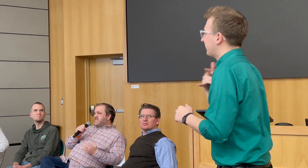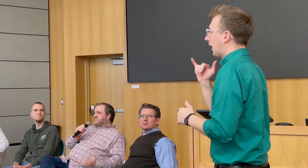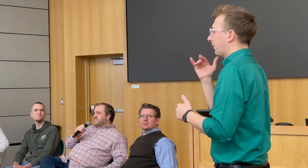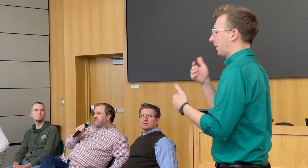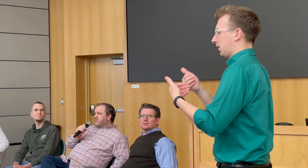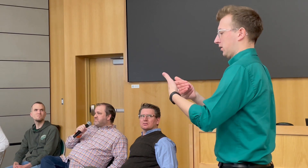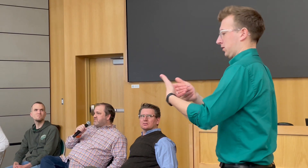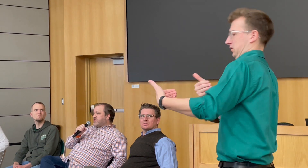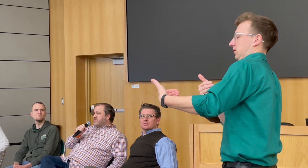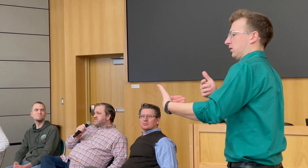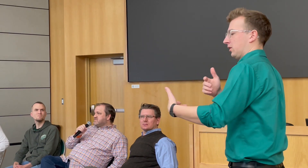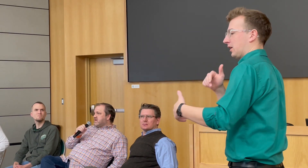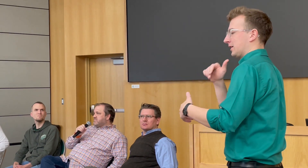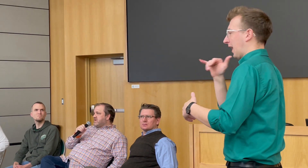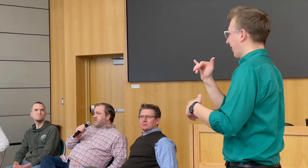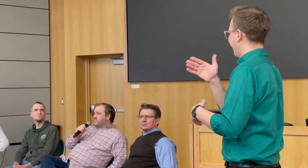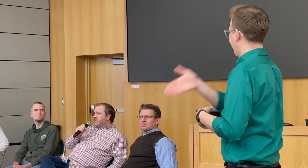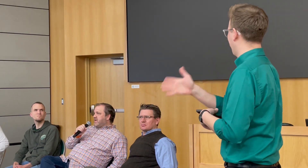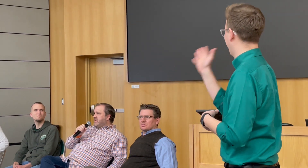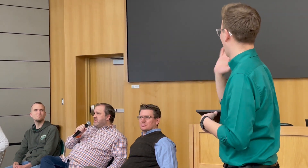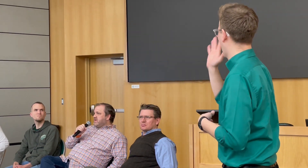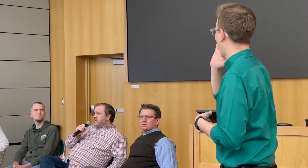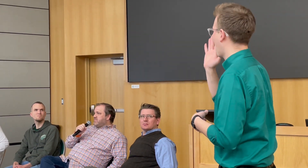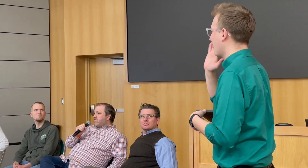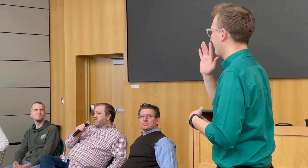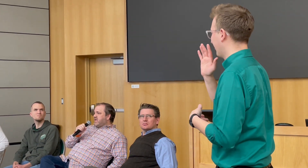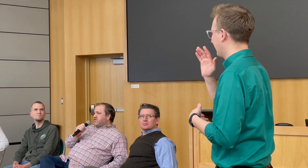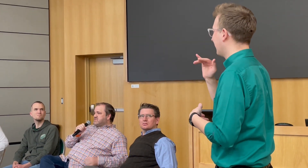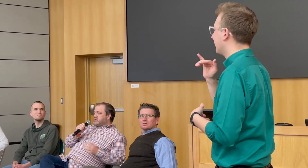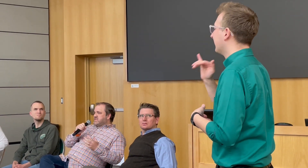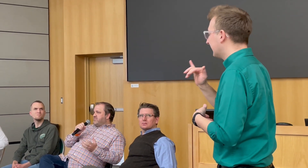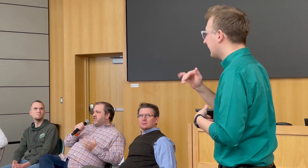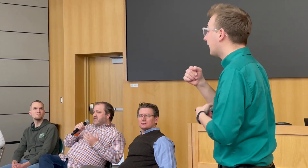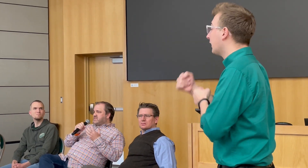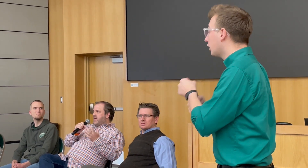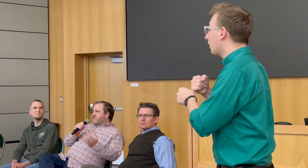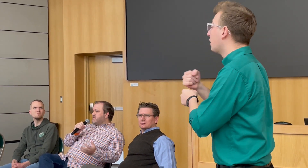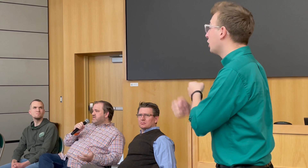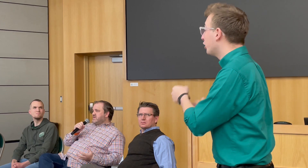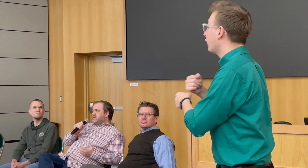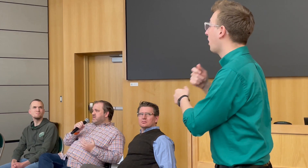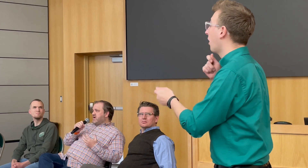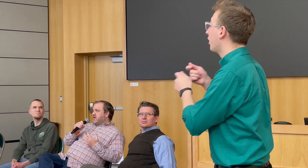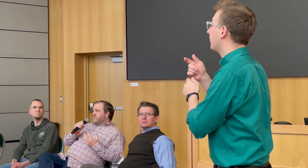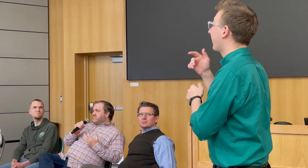differencing with my friends um in the community but over the years those same friends have um